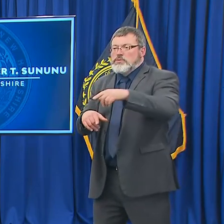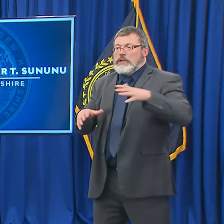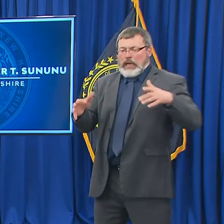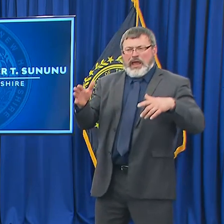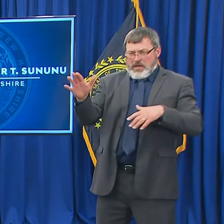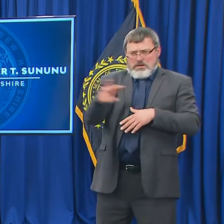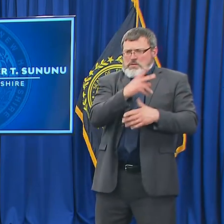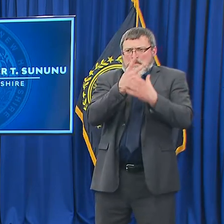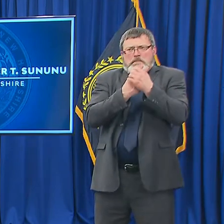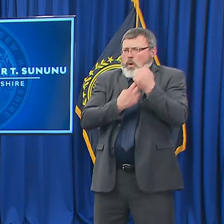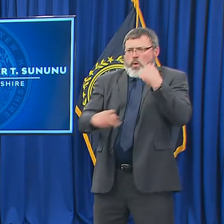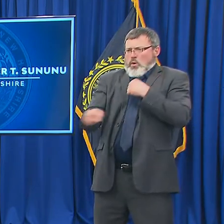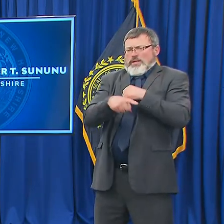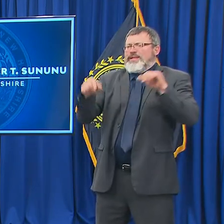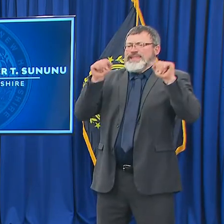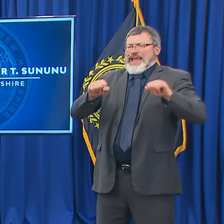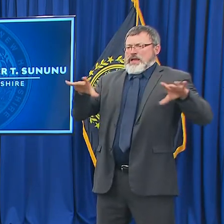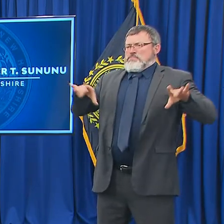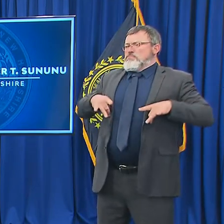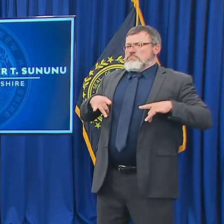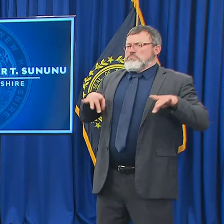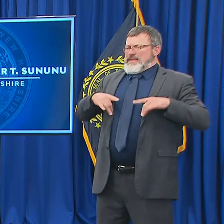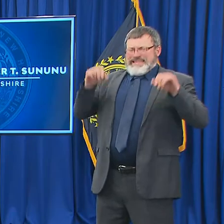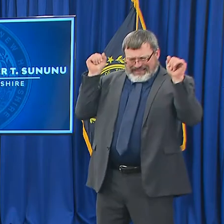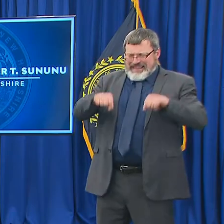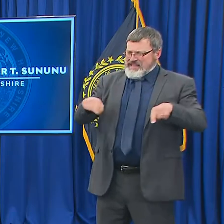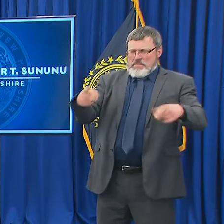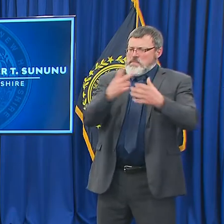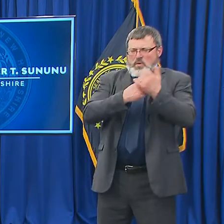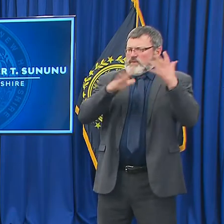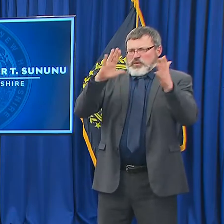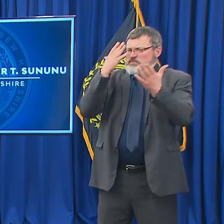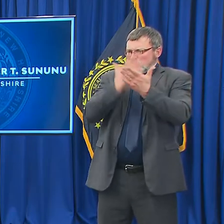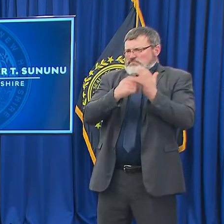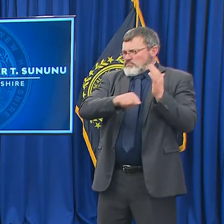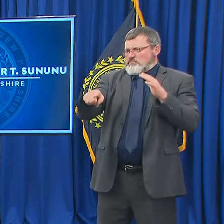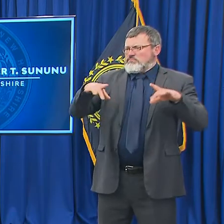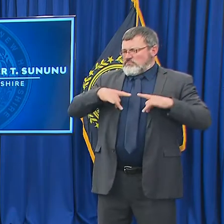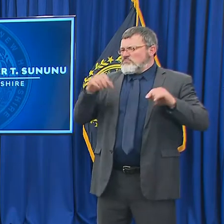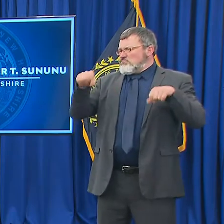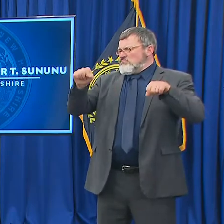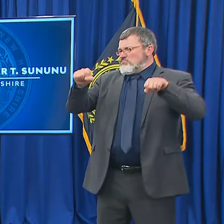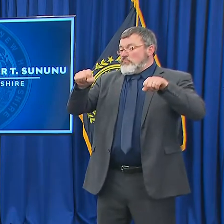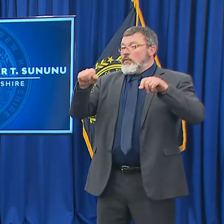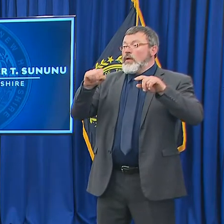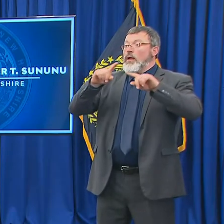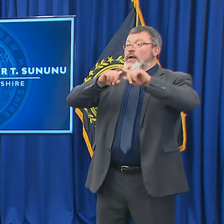And so I think you're going to see different approaches depending upon where we're targeting interventions